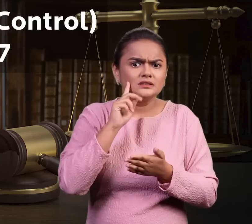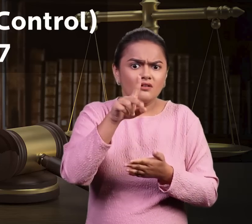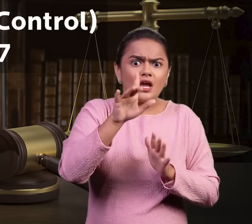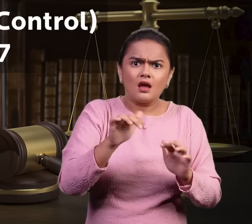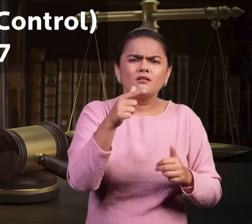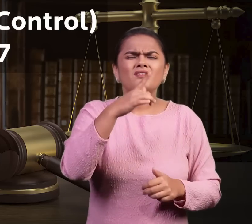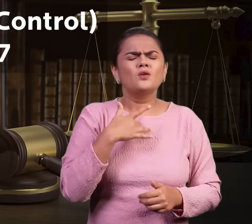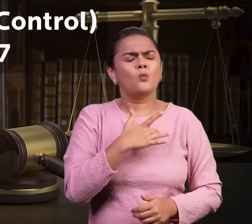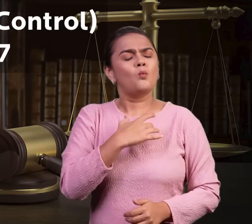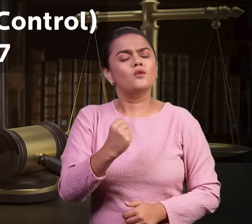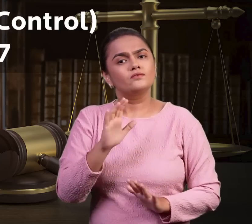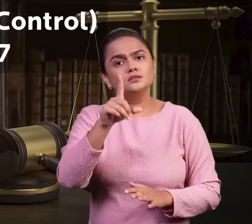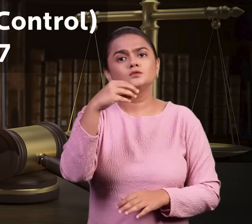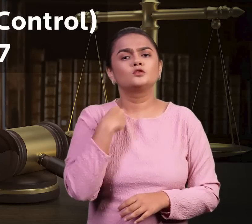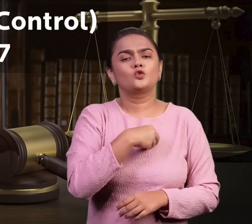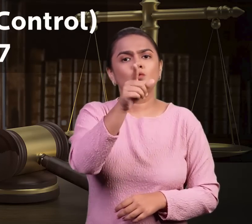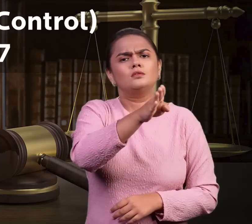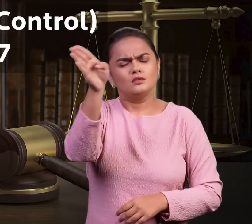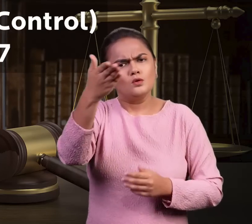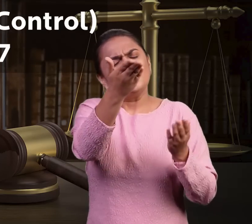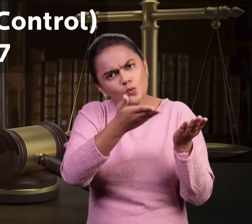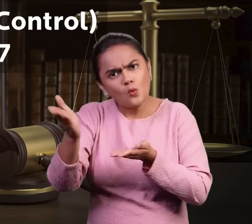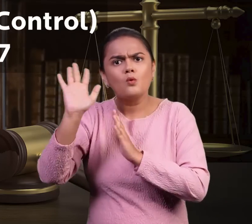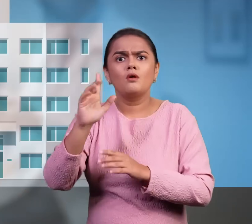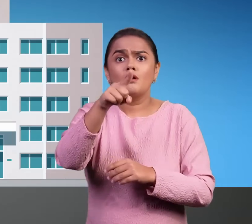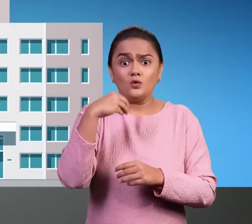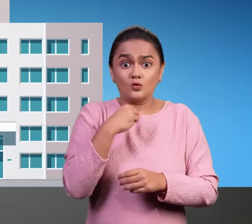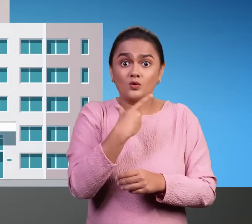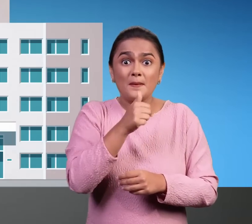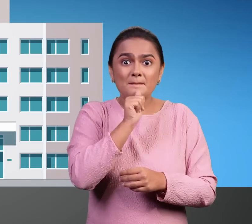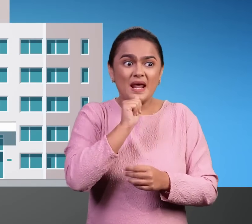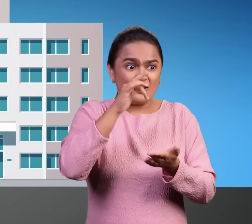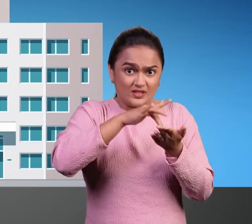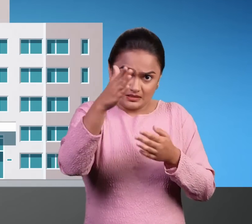Be confident and go to the doctor. You can visit either a private doctor